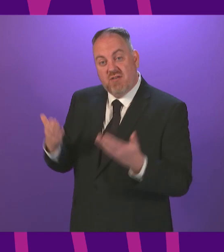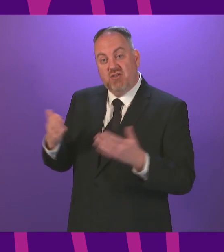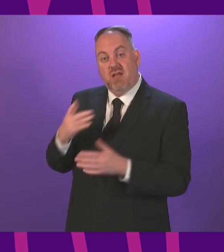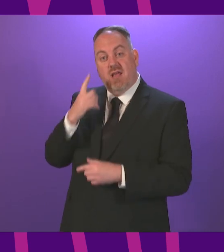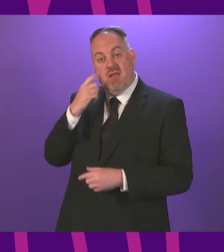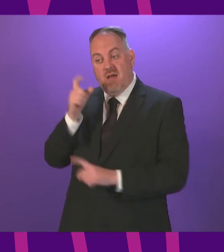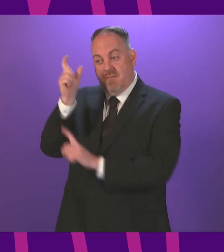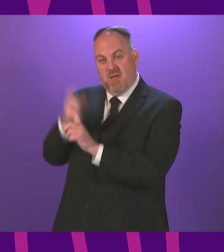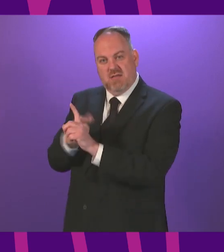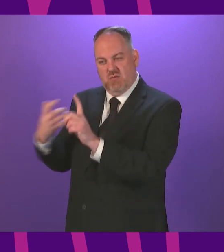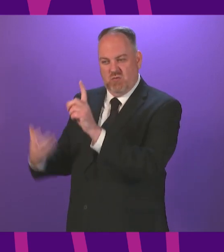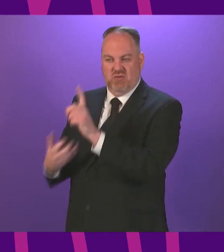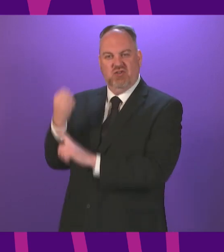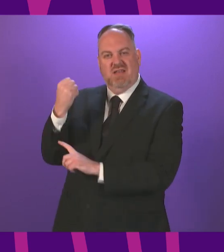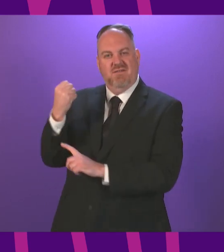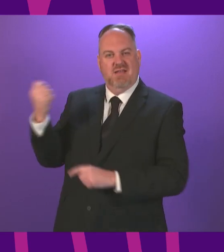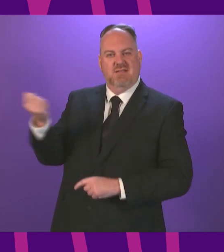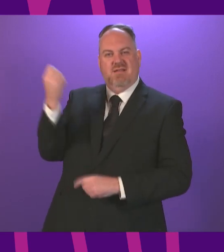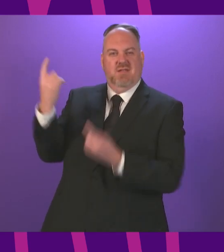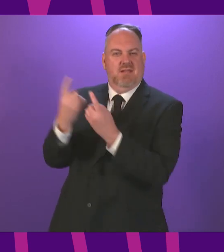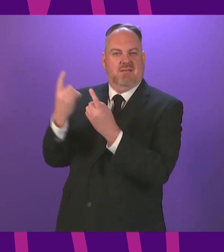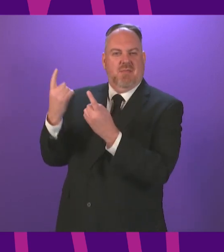then that feeling of success will spread over into many others.”